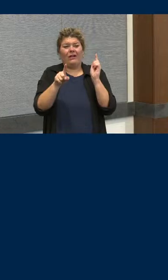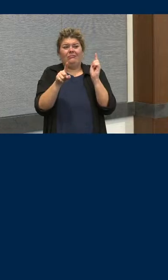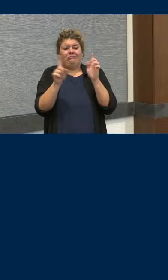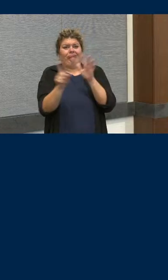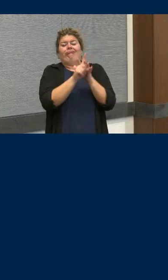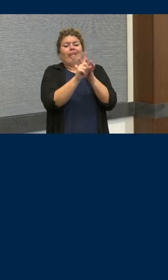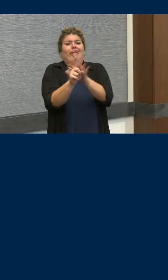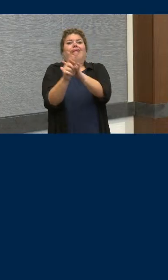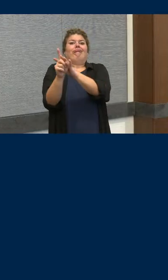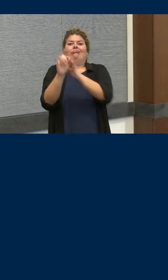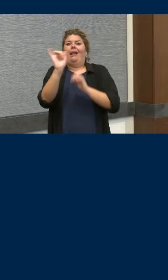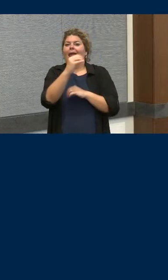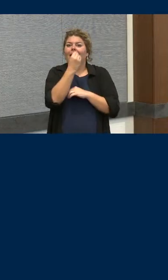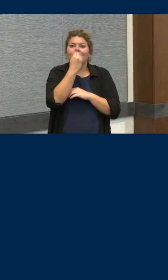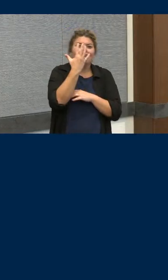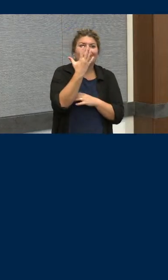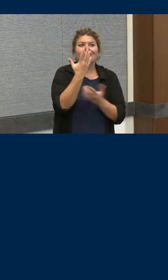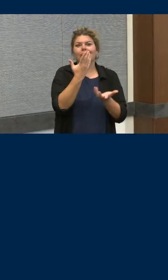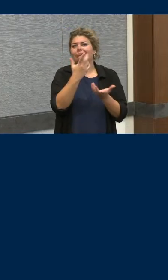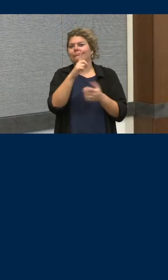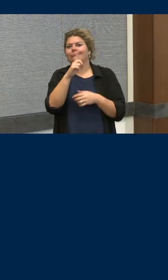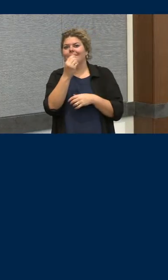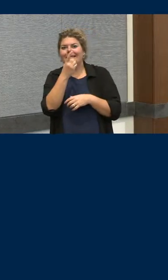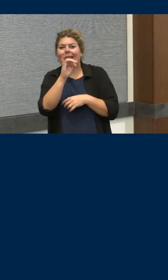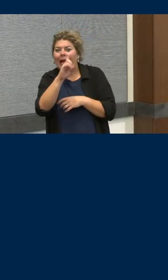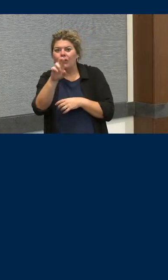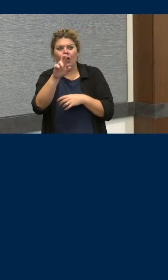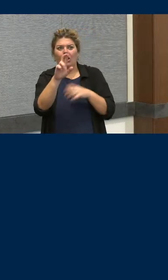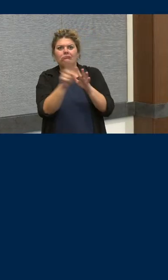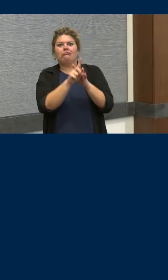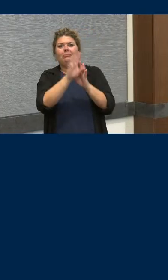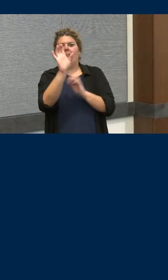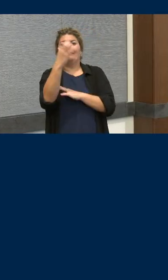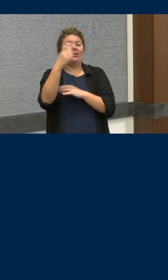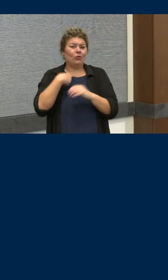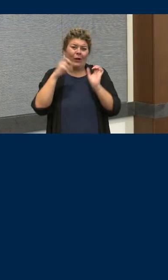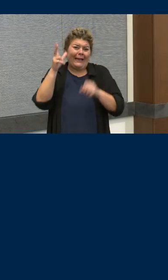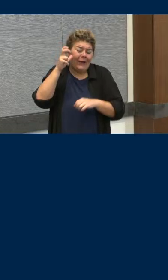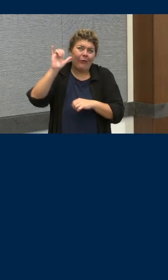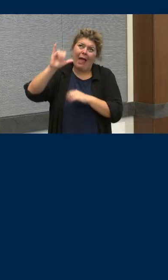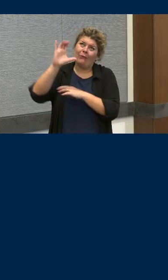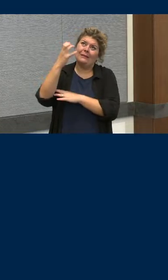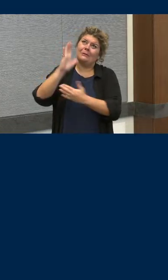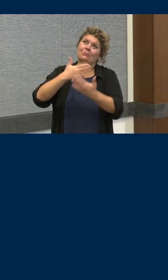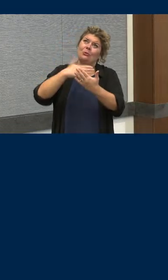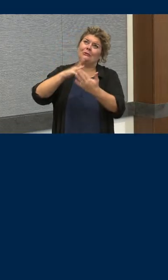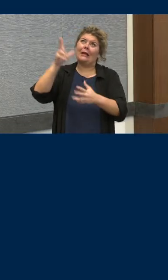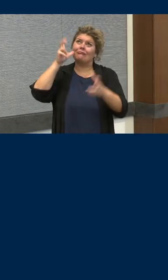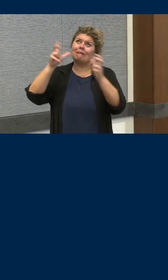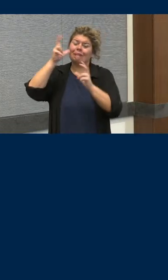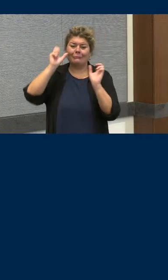One can almost hear the Christmas music playing in the background. The contrast with